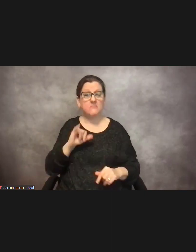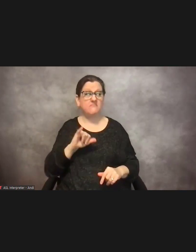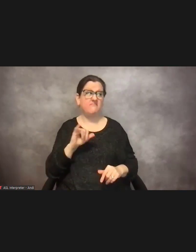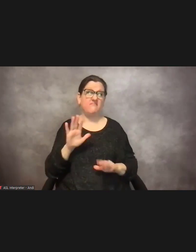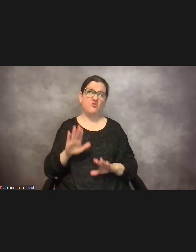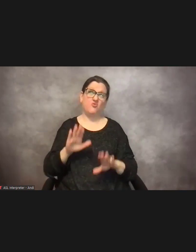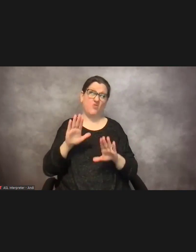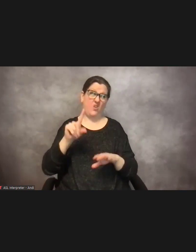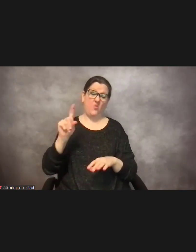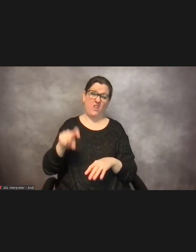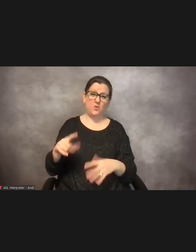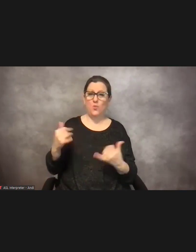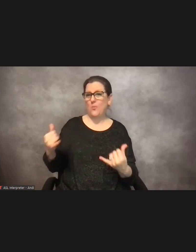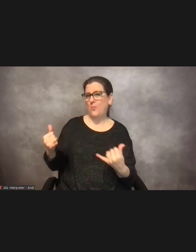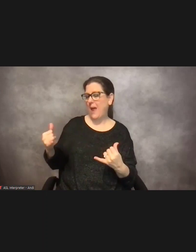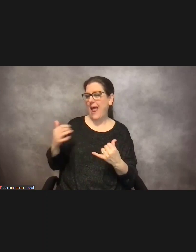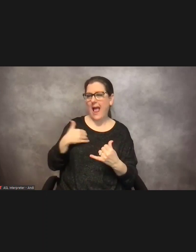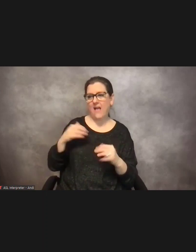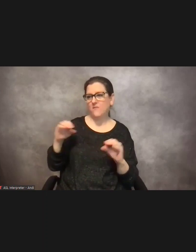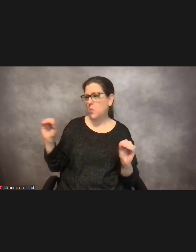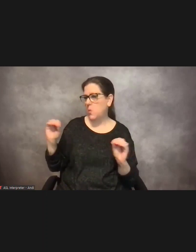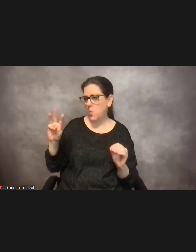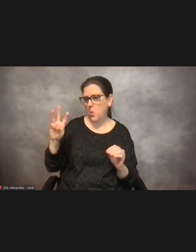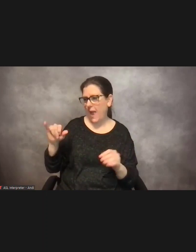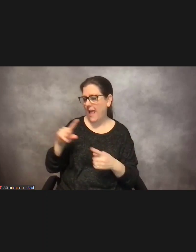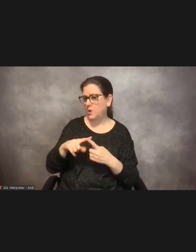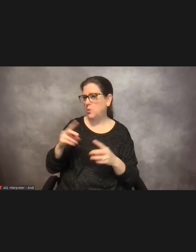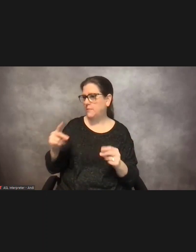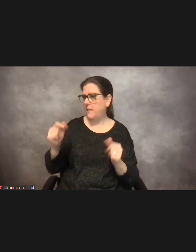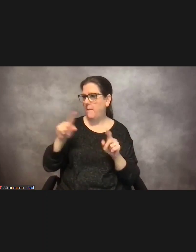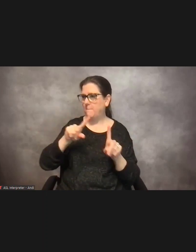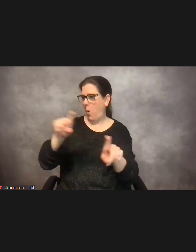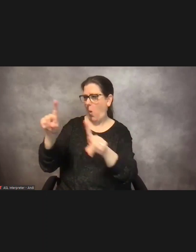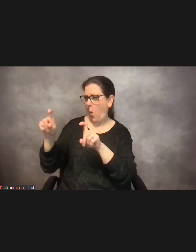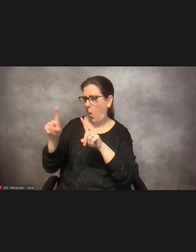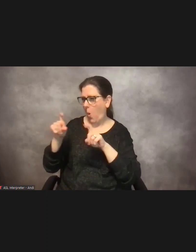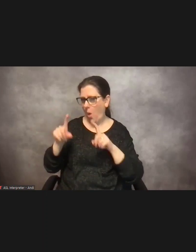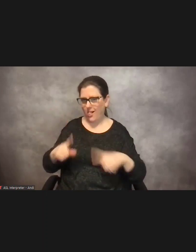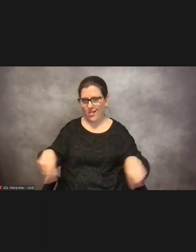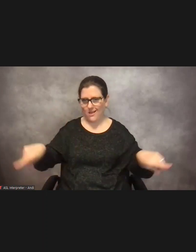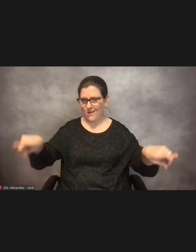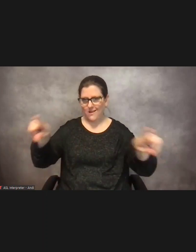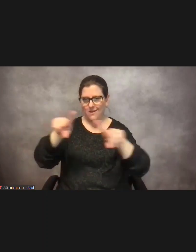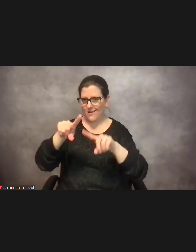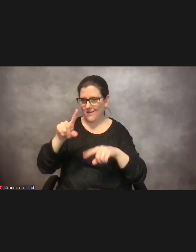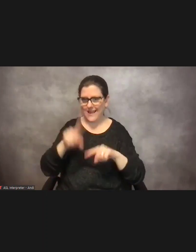Um, great question. We don't have a way right now to in instantly poll everybody about